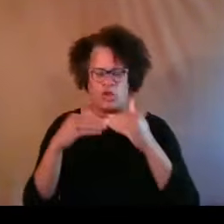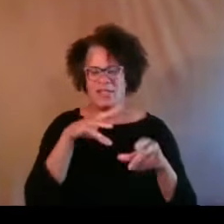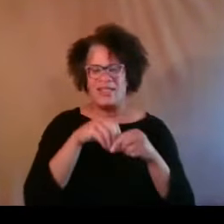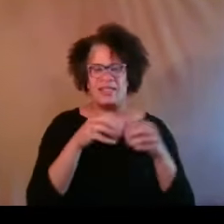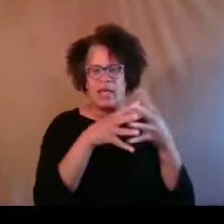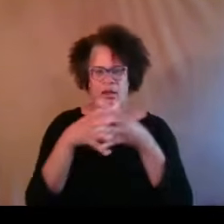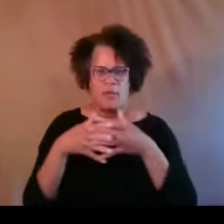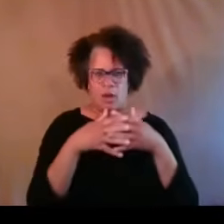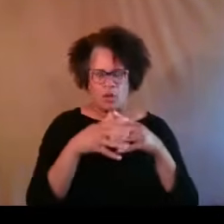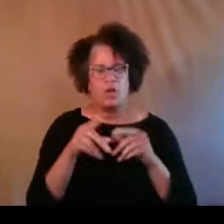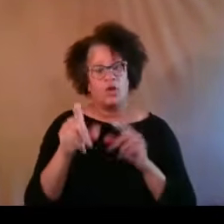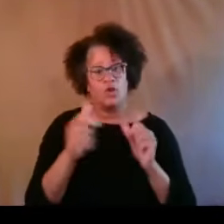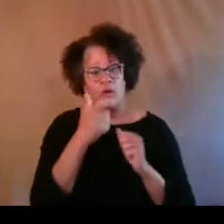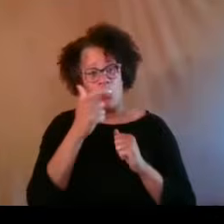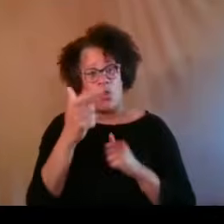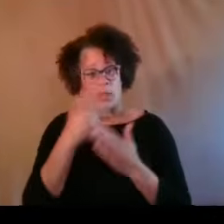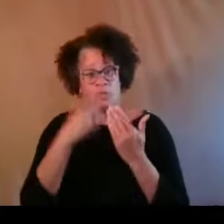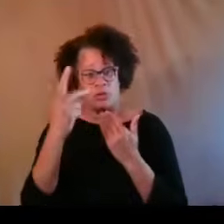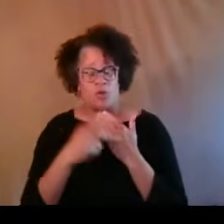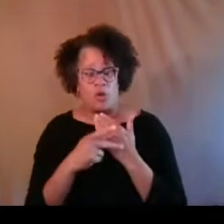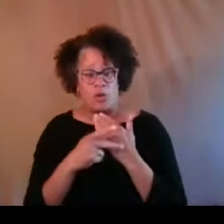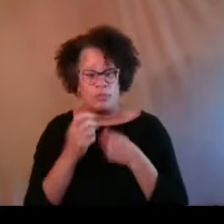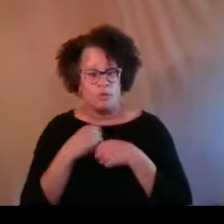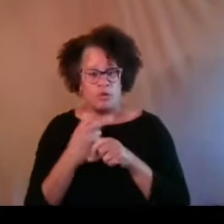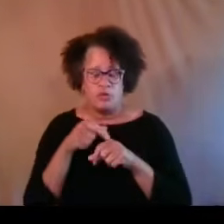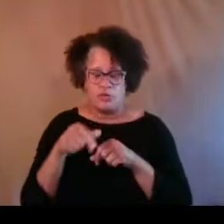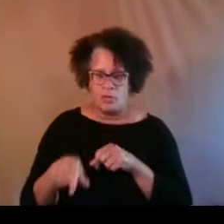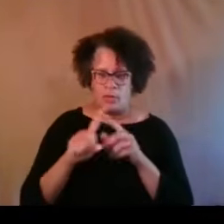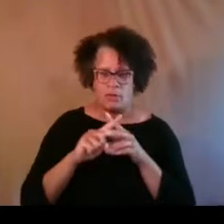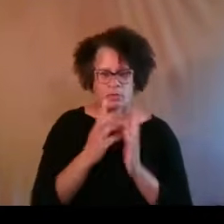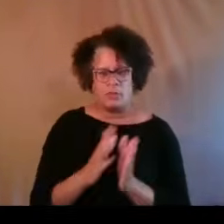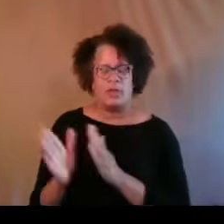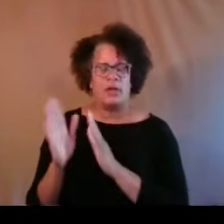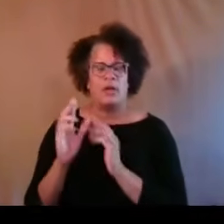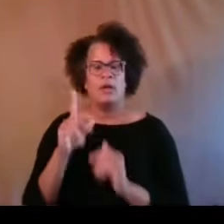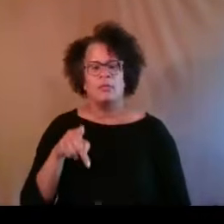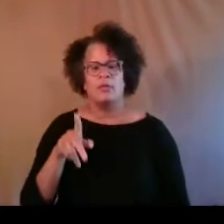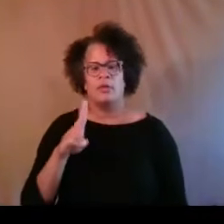You can watch the programs produced by this initiative at www.pbs.org/ChasingTheDream